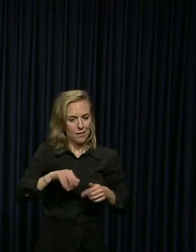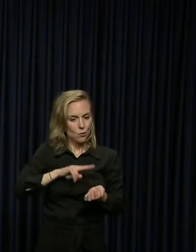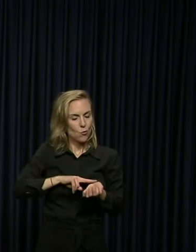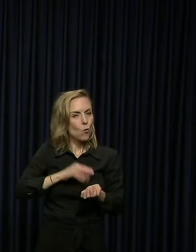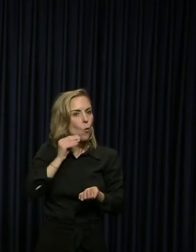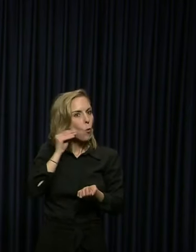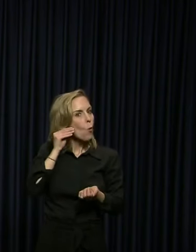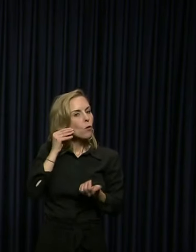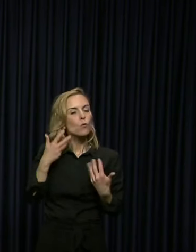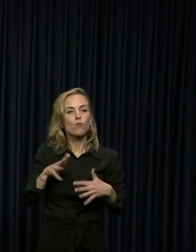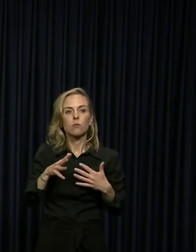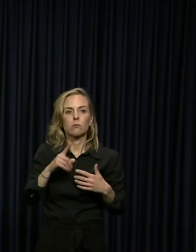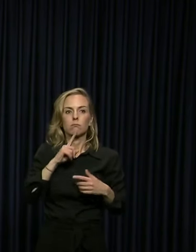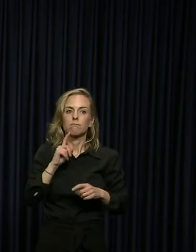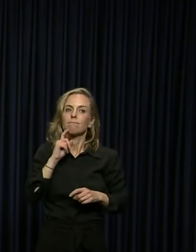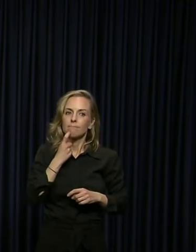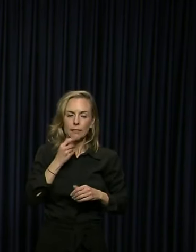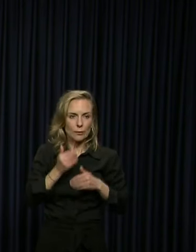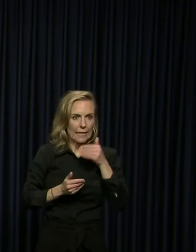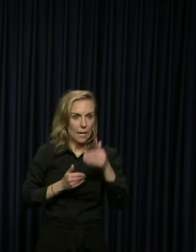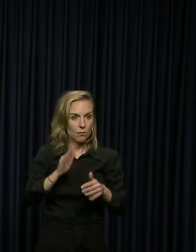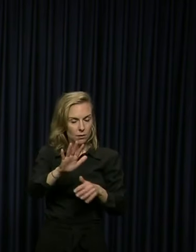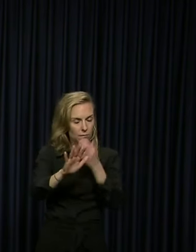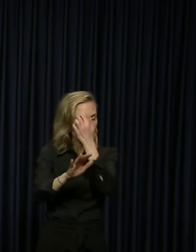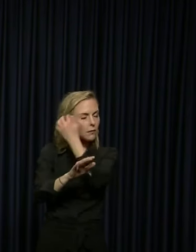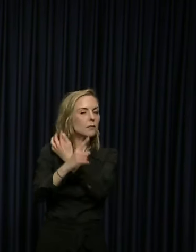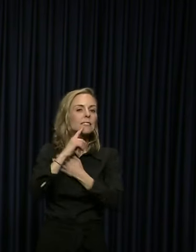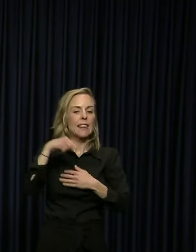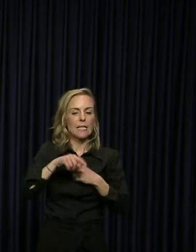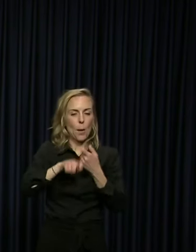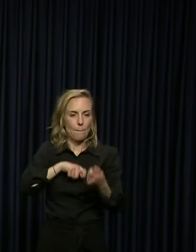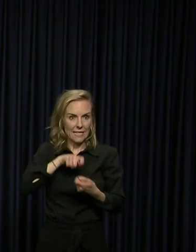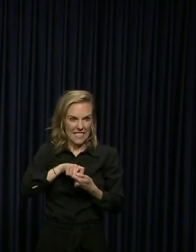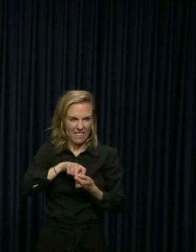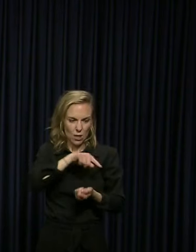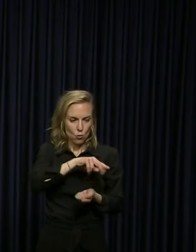THE TESTING SIDE, IT IS THE MOST